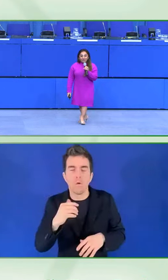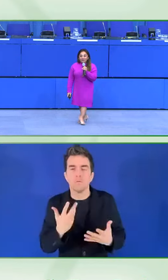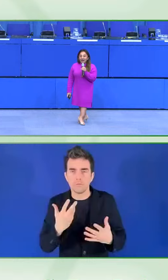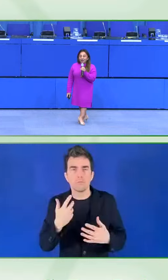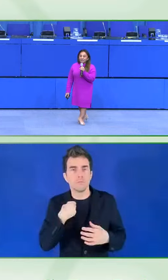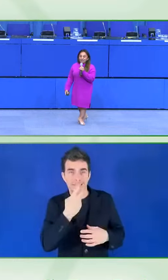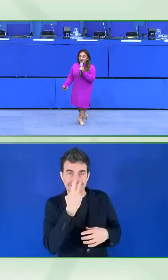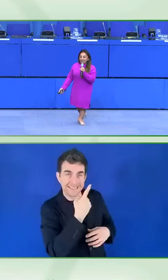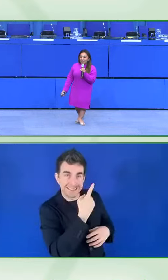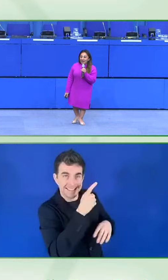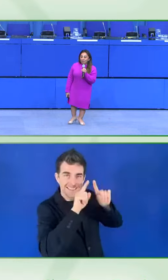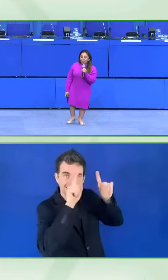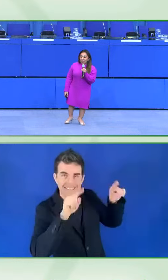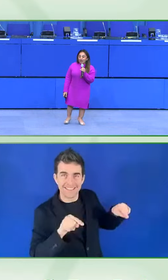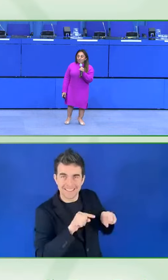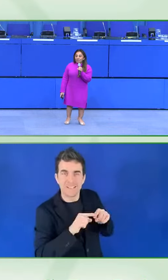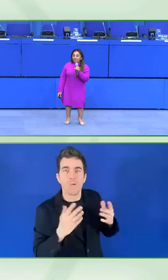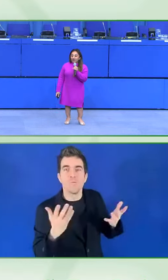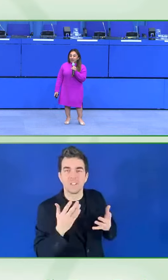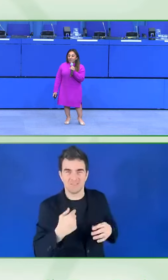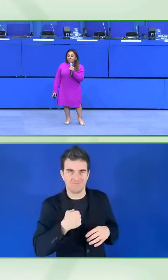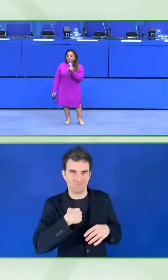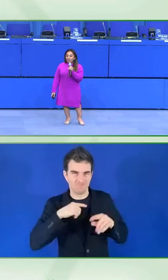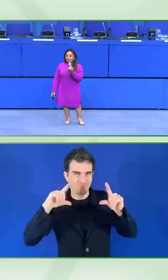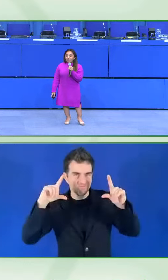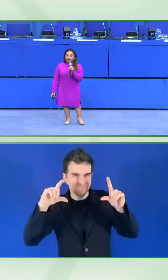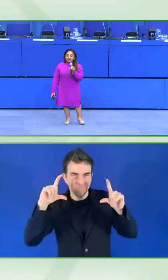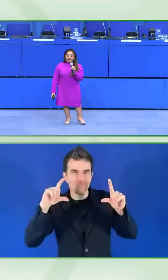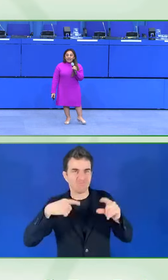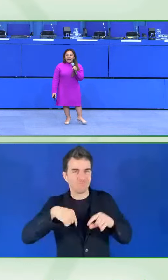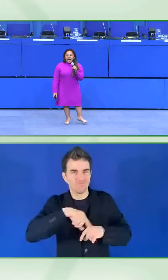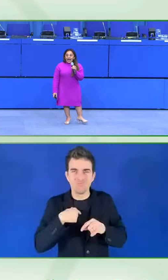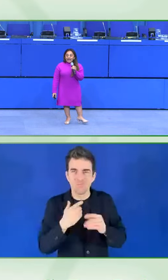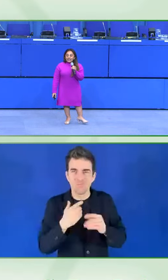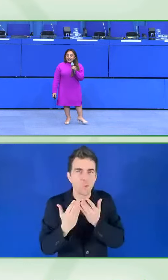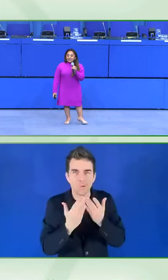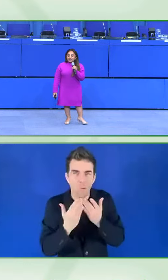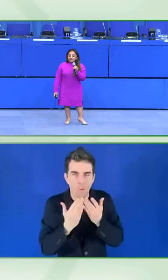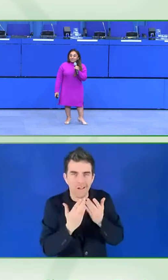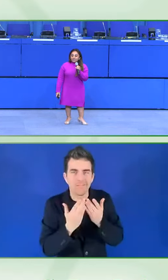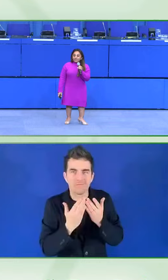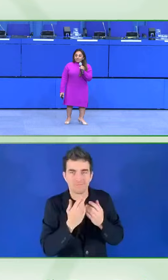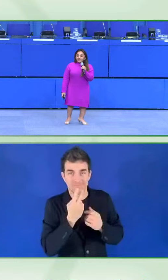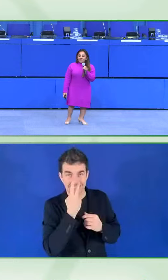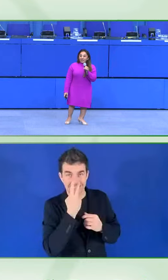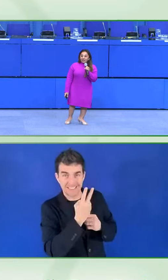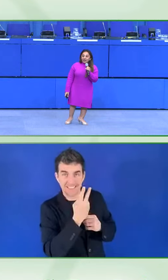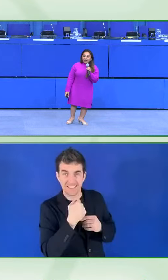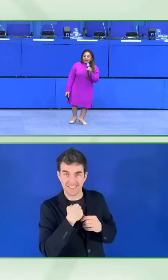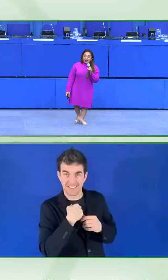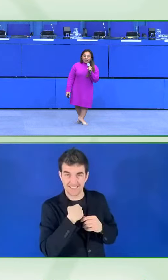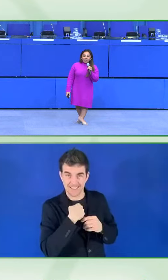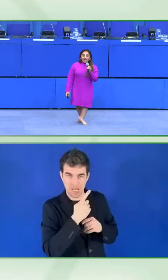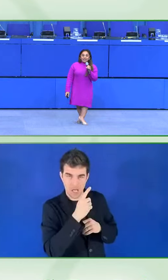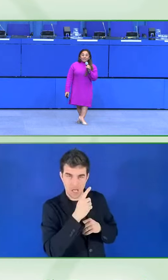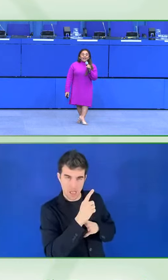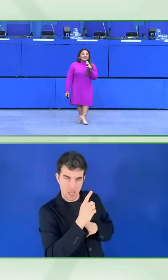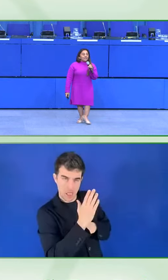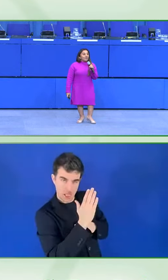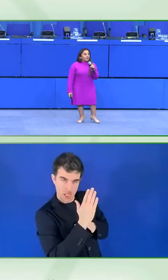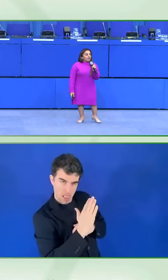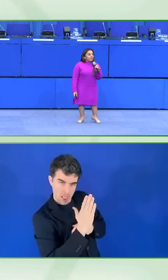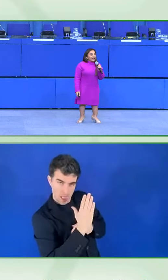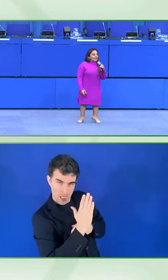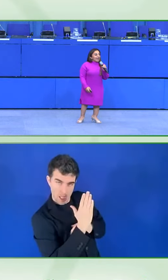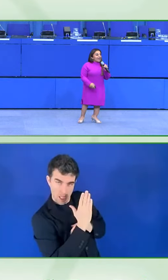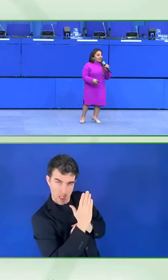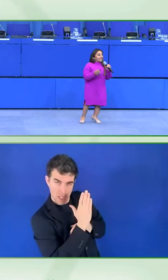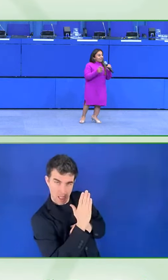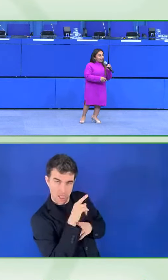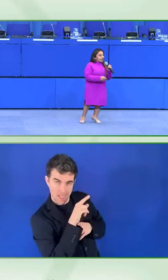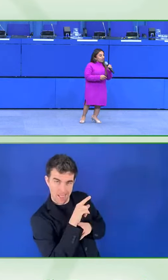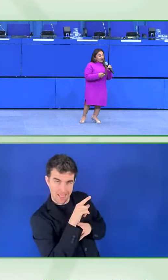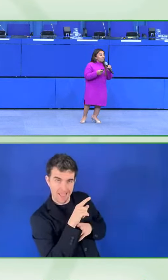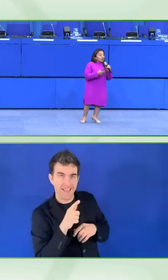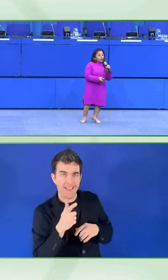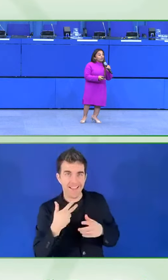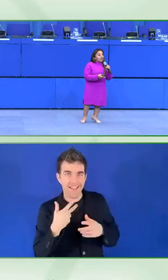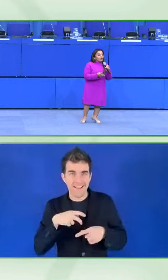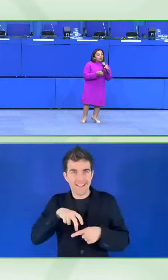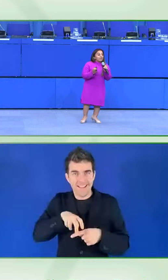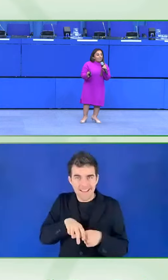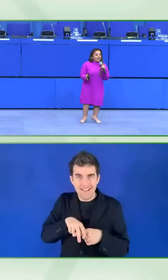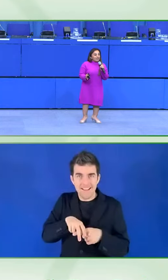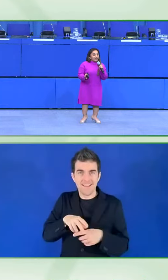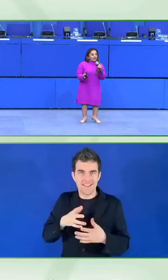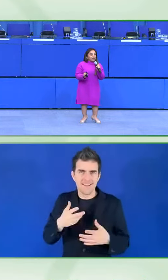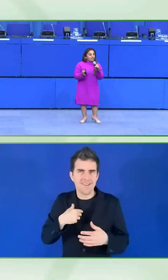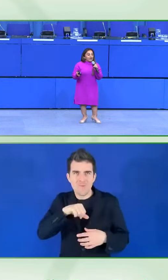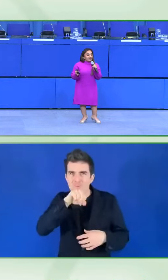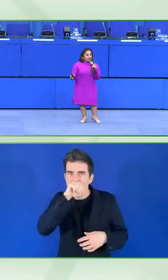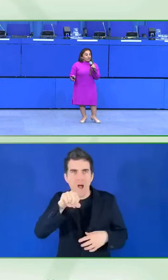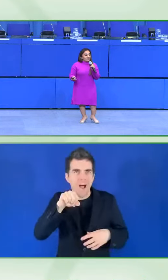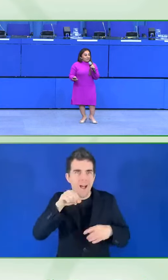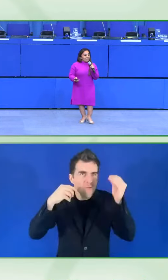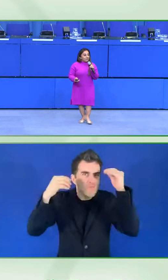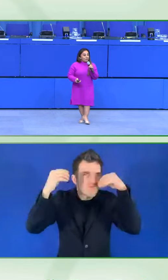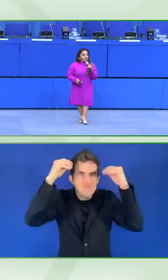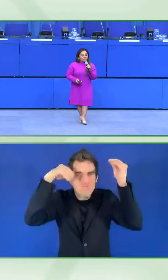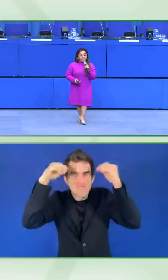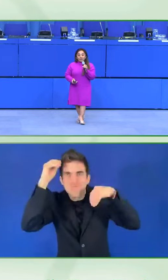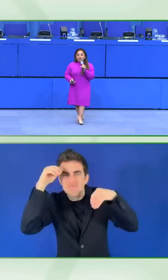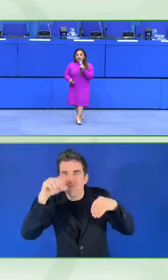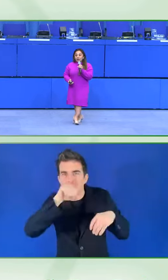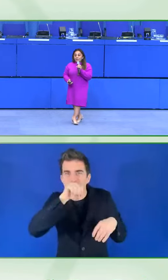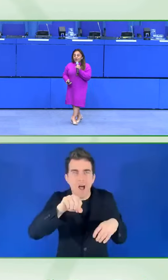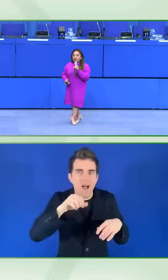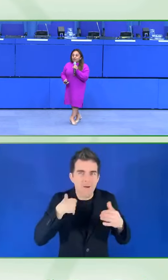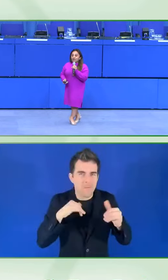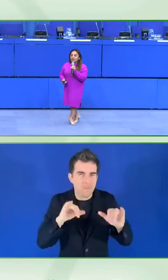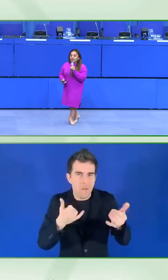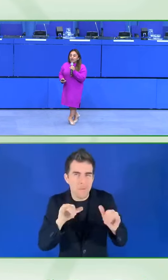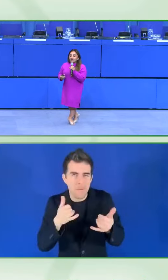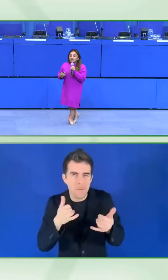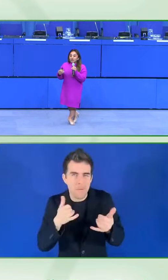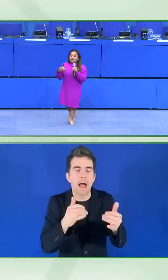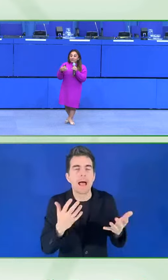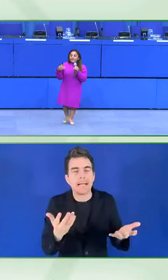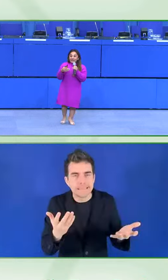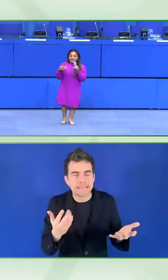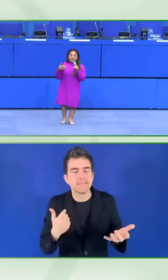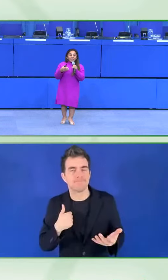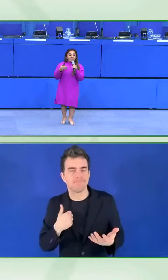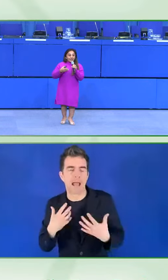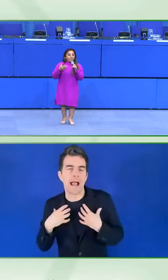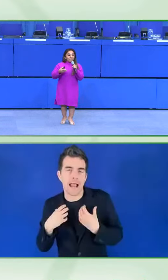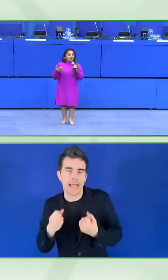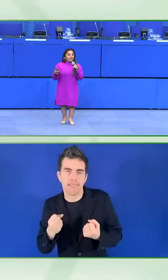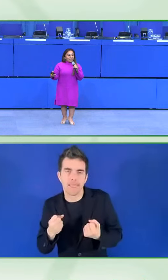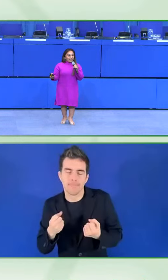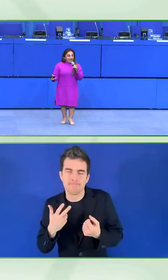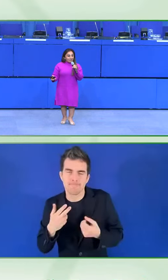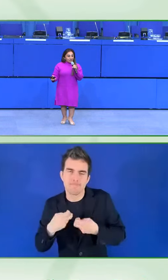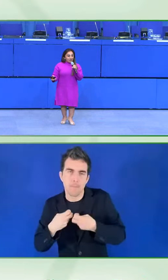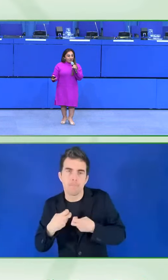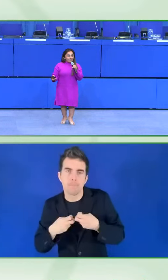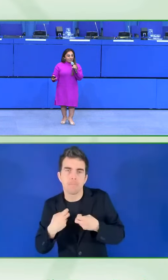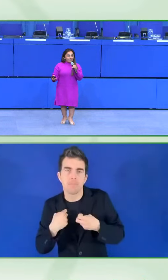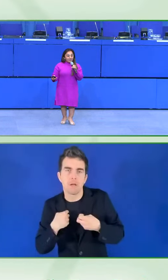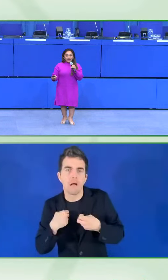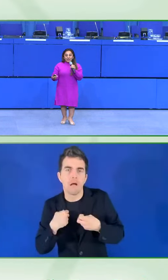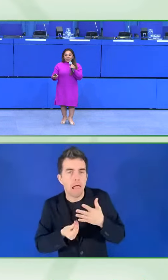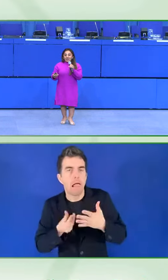I did not realise how much of a privilege it is to have a diagnosis until I had COVID.